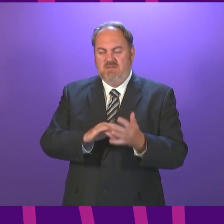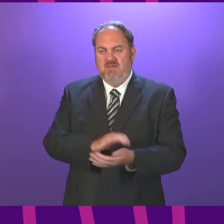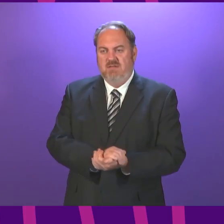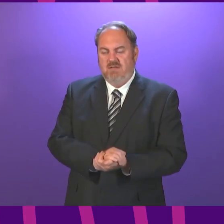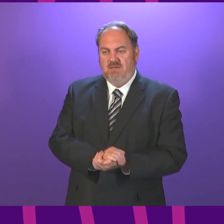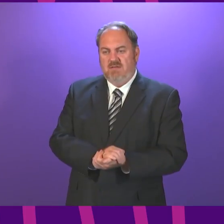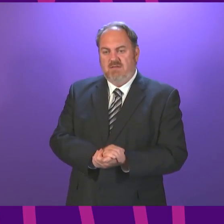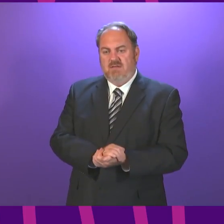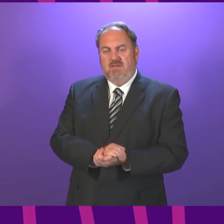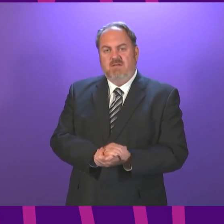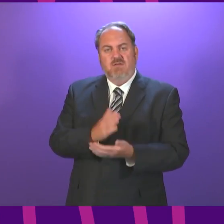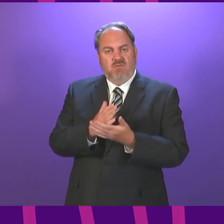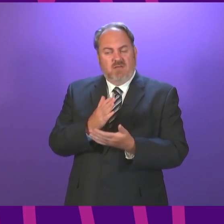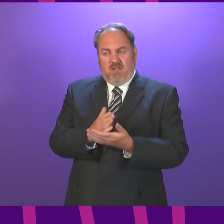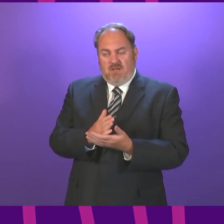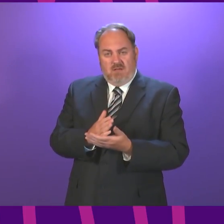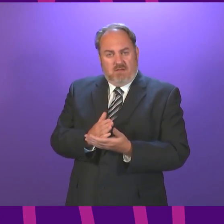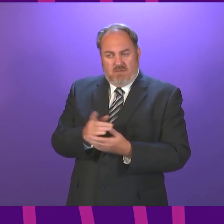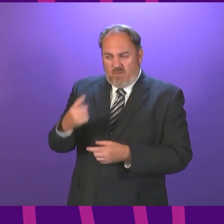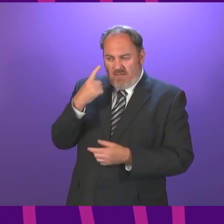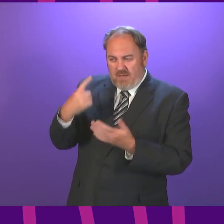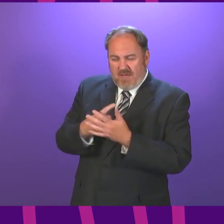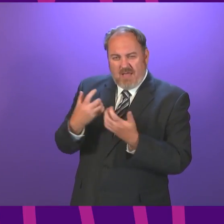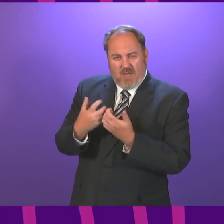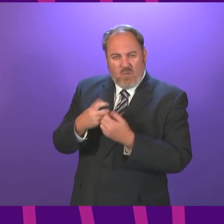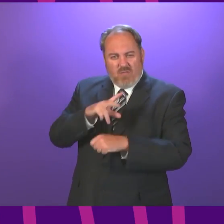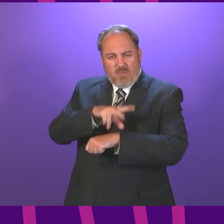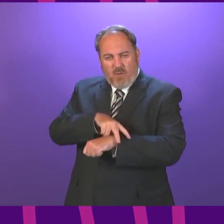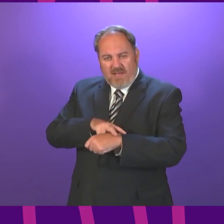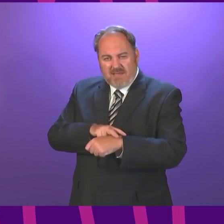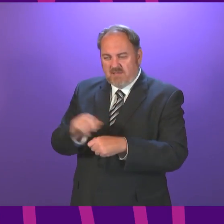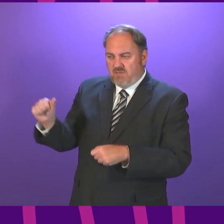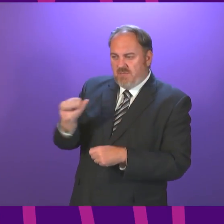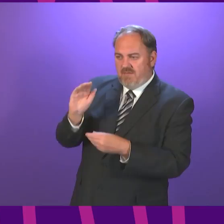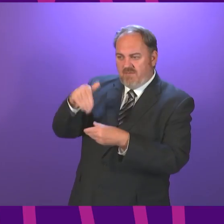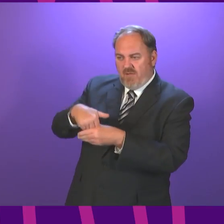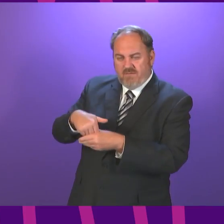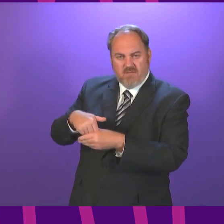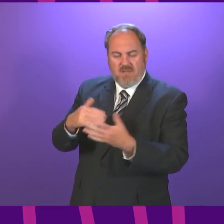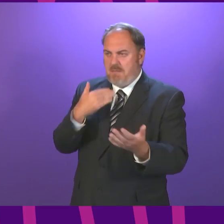around policing? In different parts of the UK, in particular in the Thames Valley and